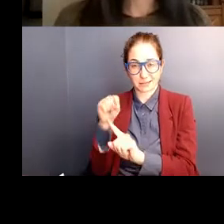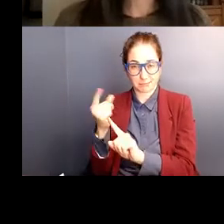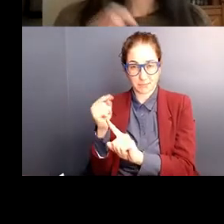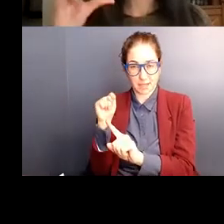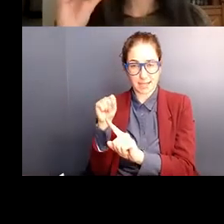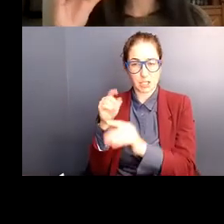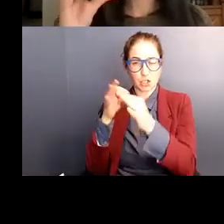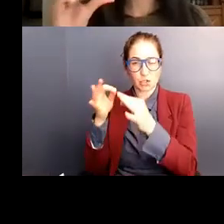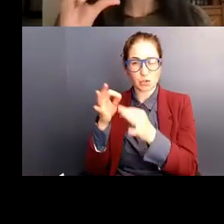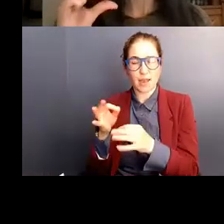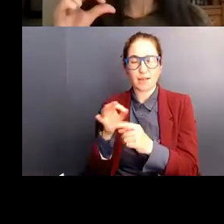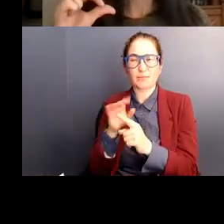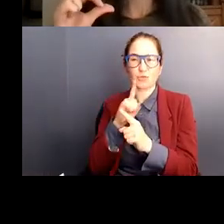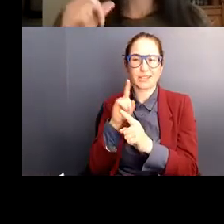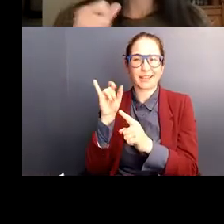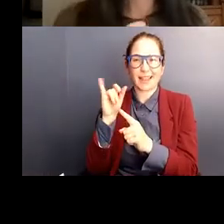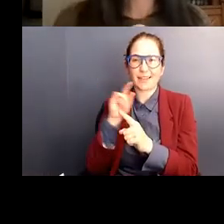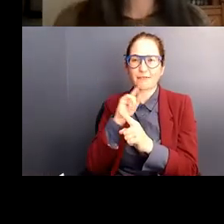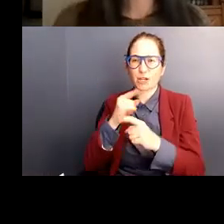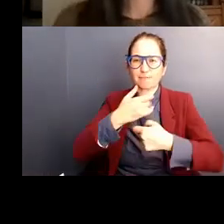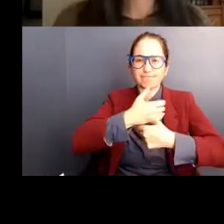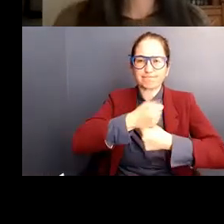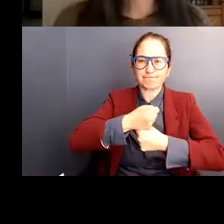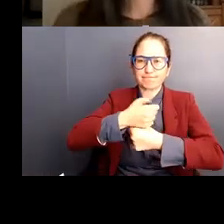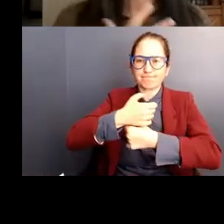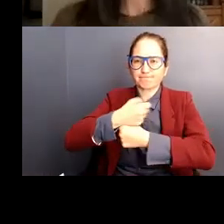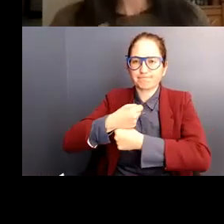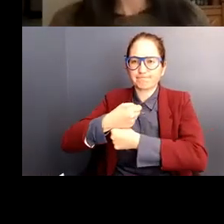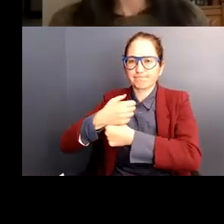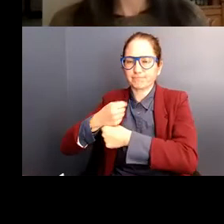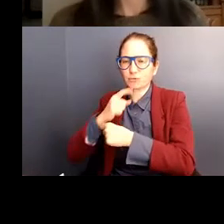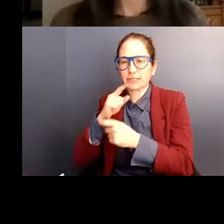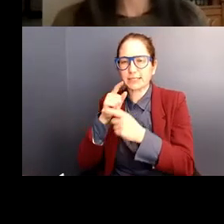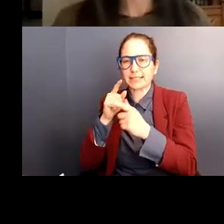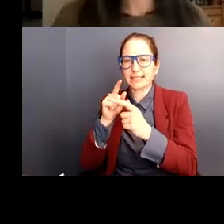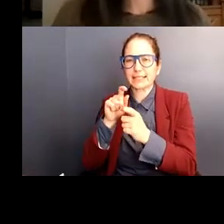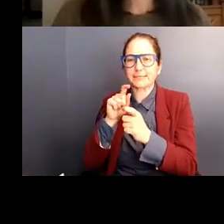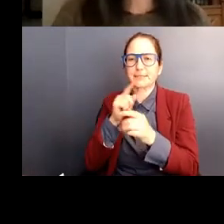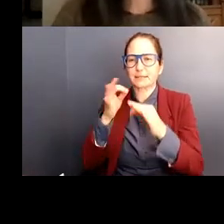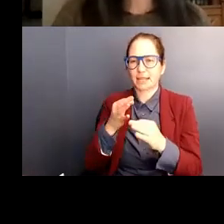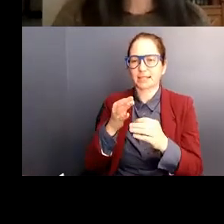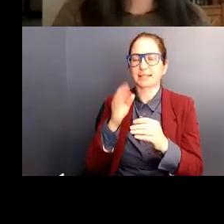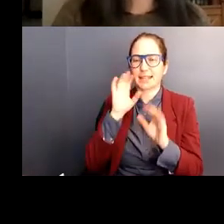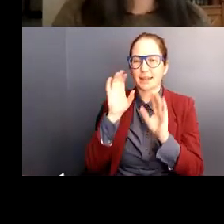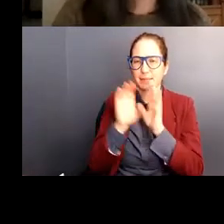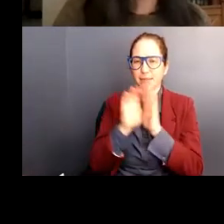really succinctly what the image you're sharing is about. So I'm going to show you -- I'm going to try